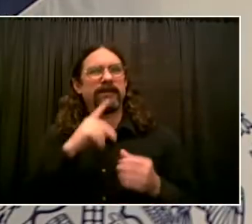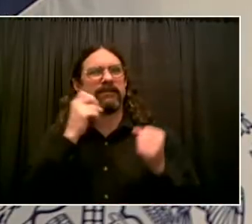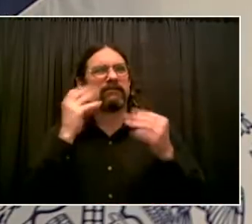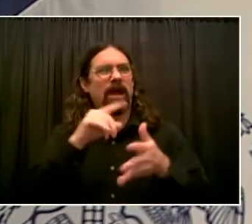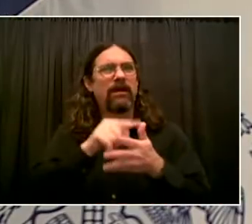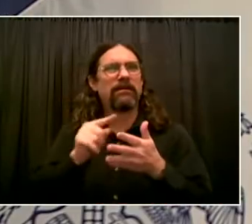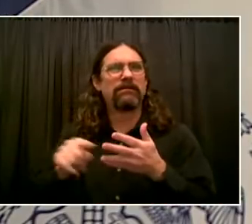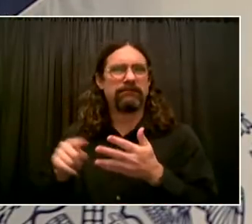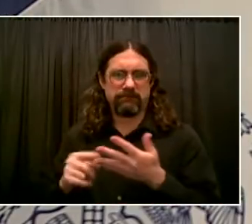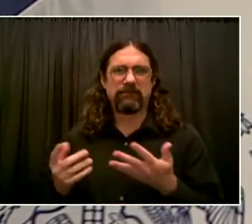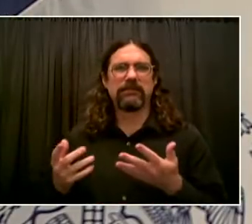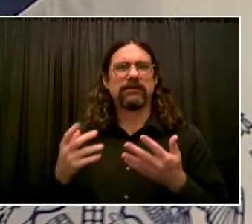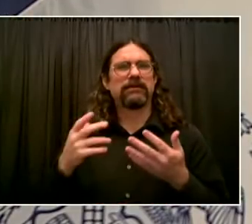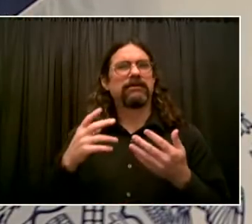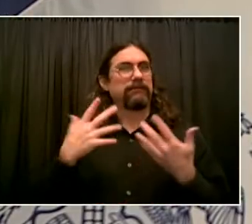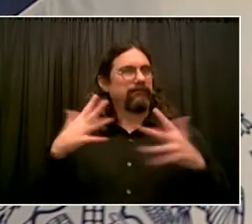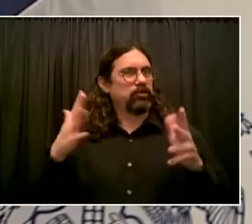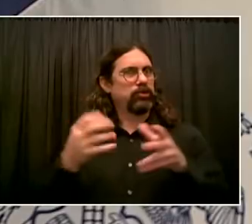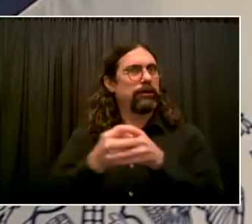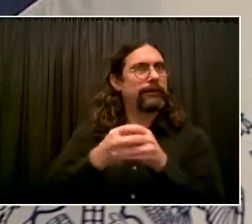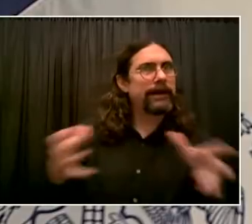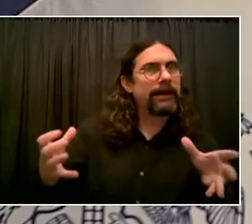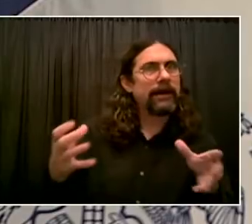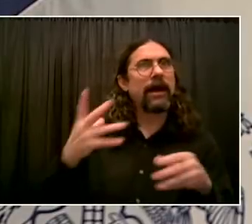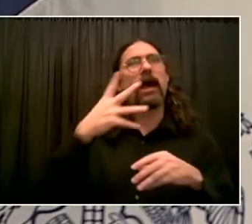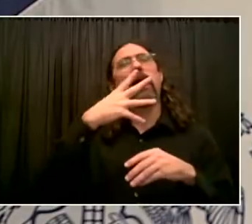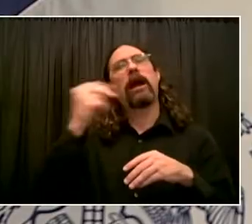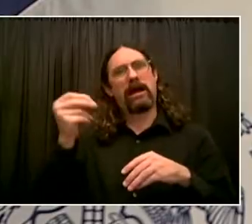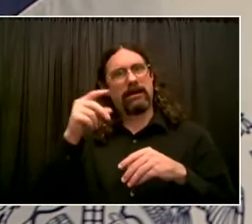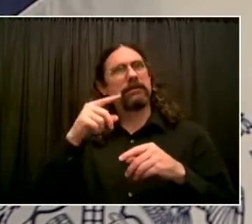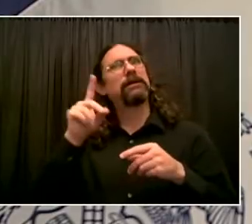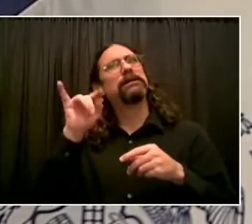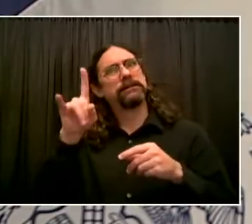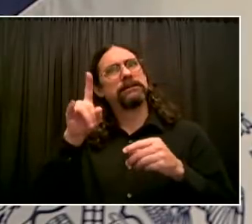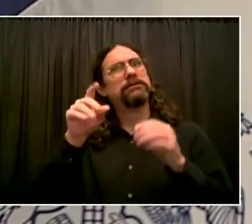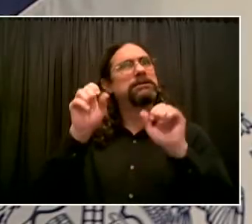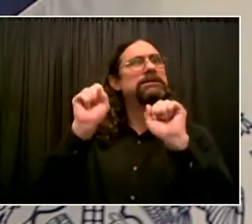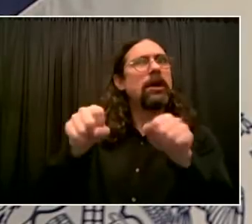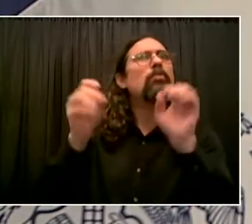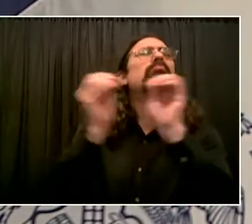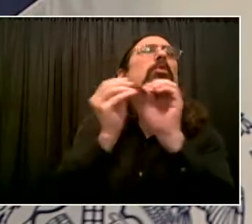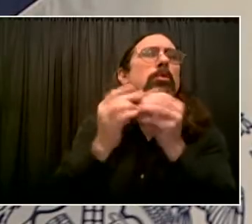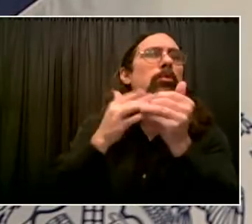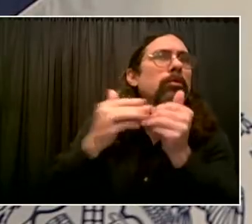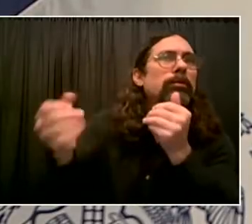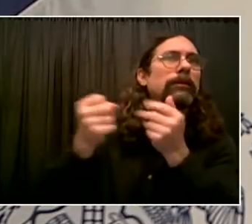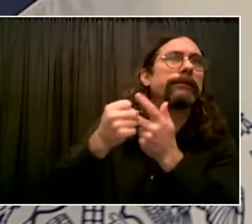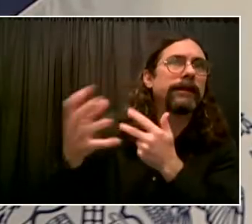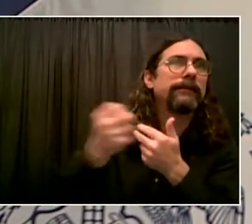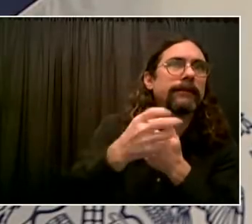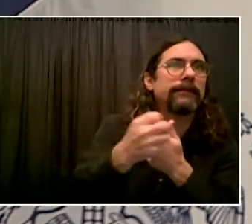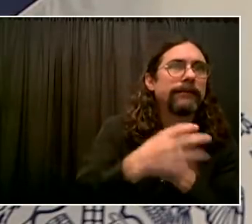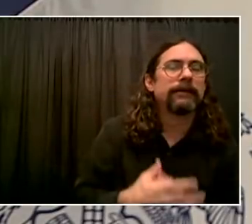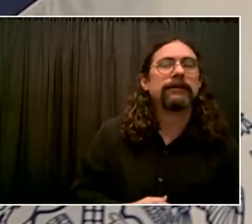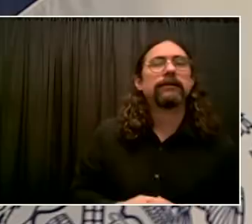TO BE OPPORTUNITIES IN THE FUTURE TO LOOK AT MORE SUBWAY LINES. BUT THE FACT IS, BECAUSE OF COVID- 19 AND LACK OF